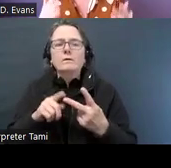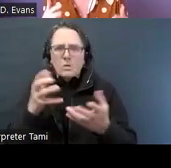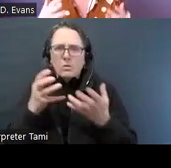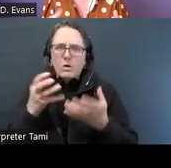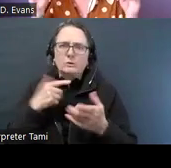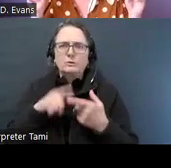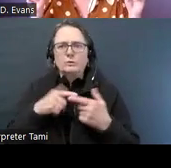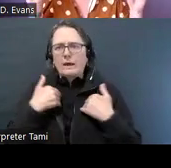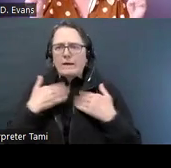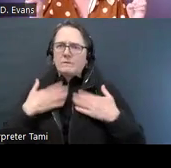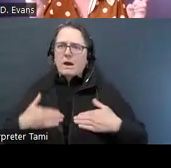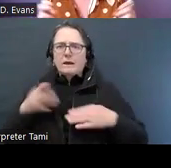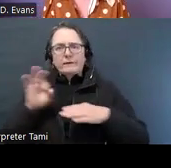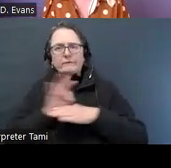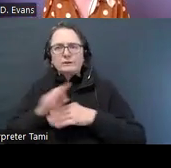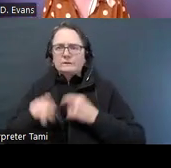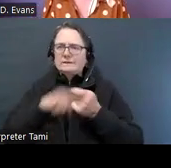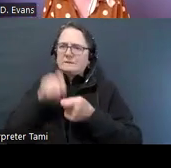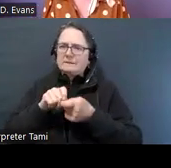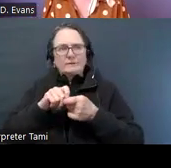to appear as, quote, "normal" as possible.